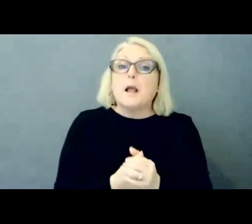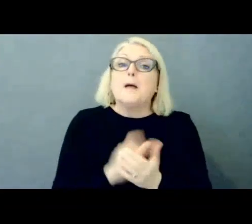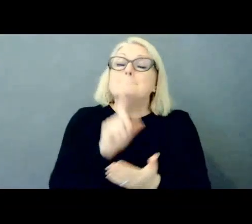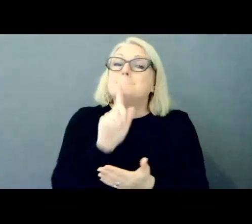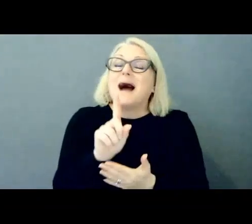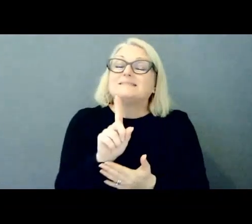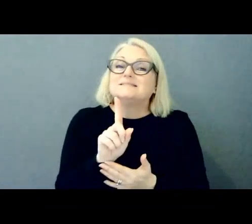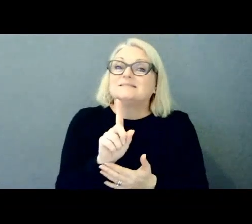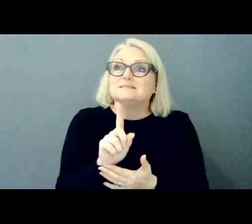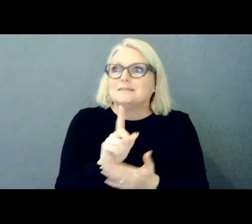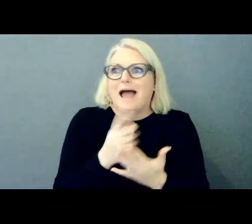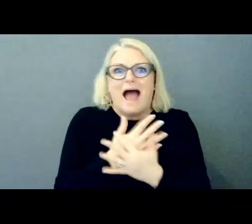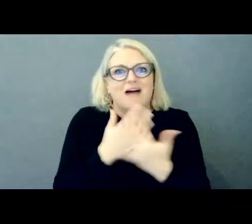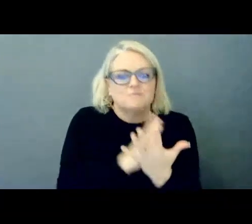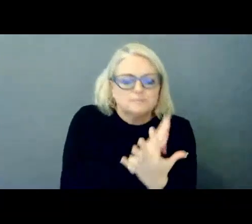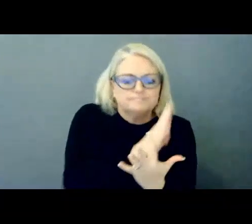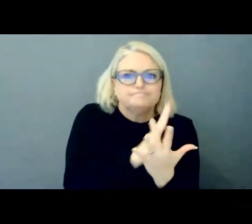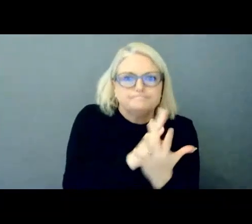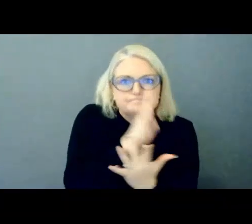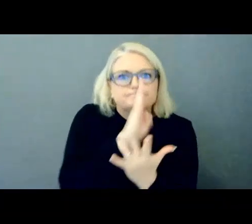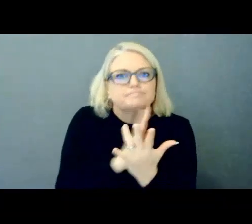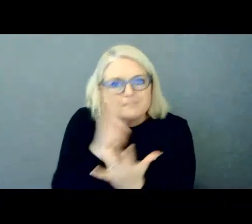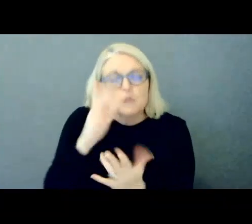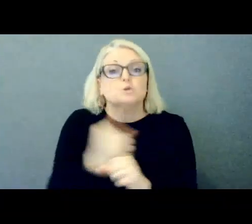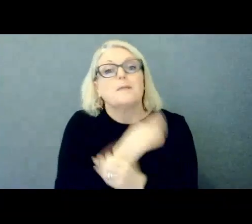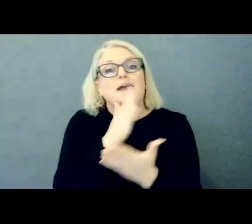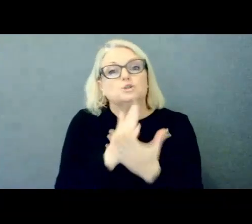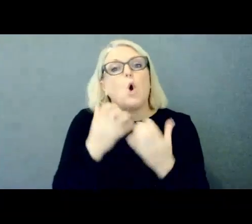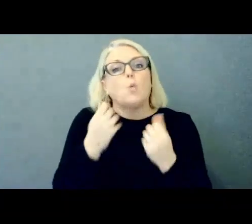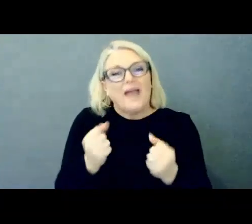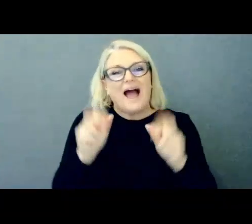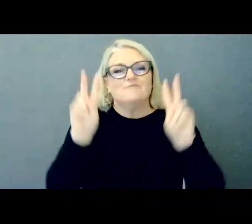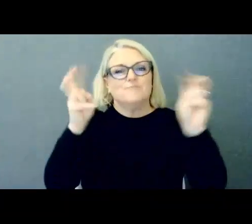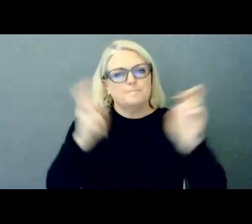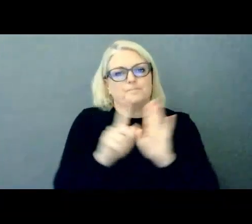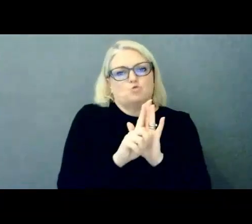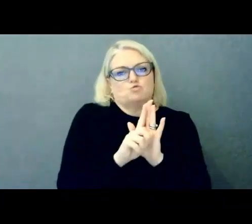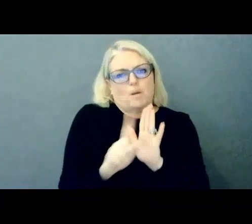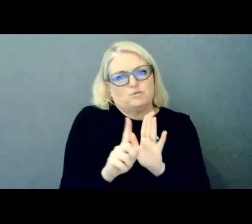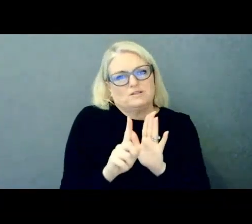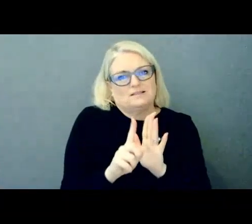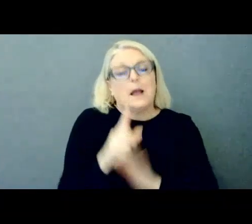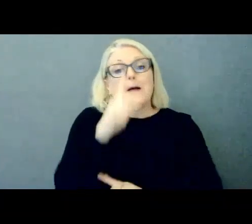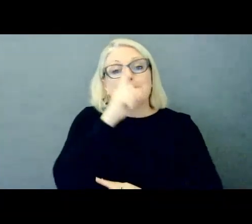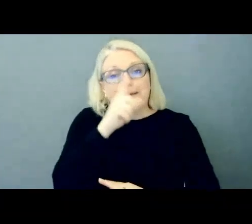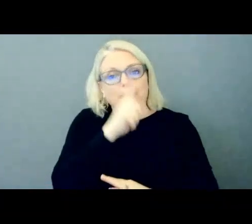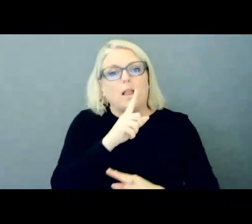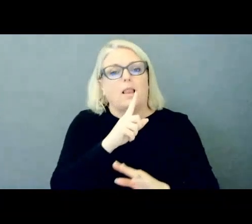to try and make sure there's representation from the start. I think that was another comment maybe Sharon made,